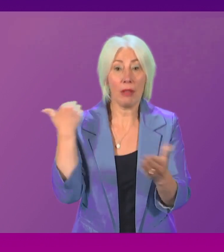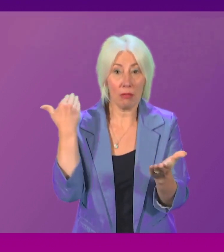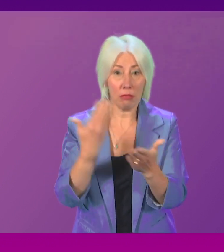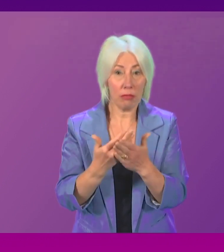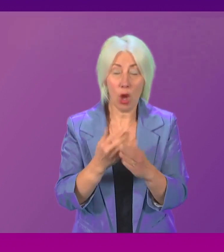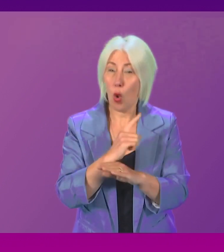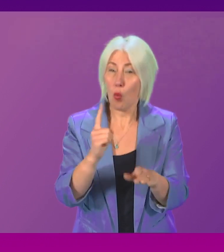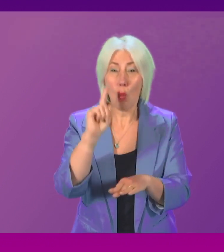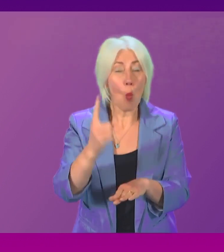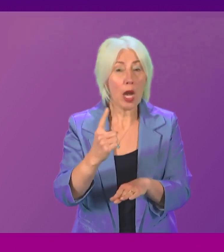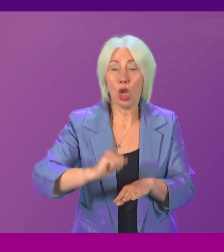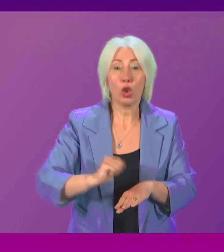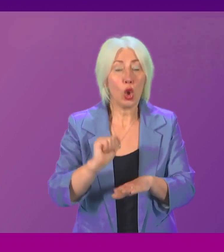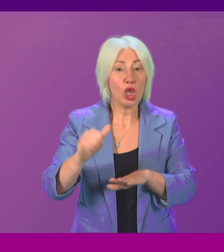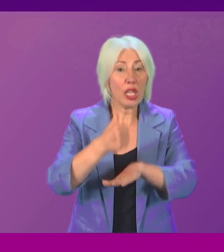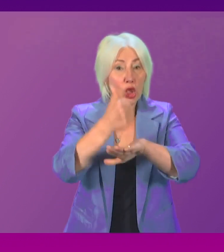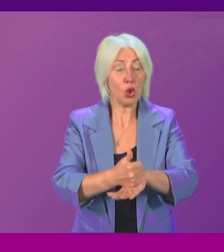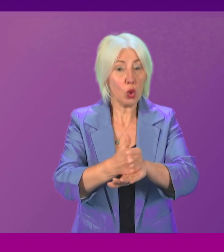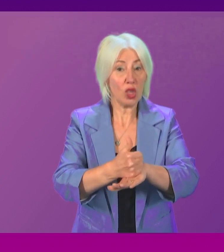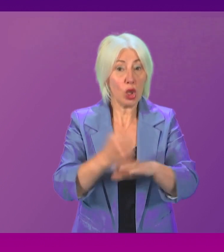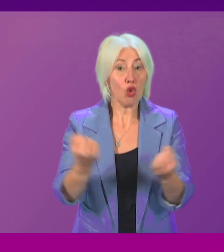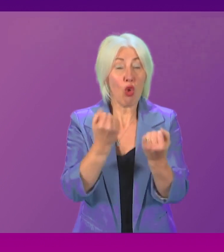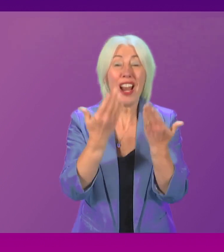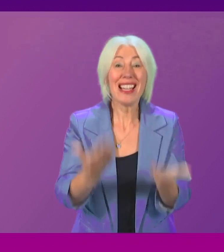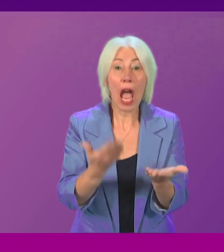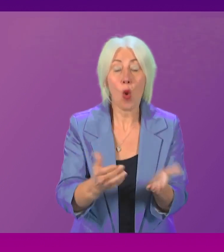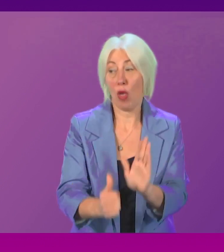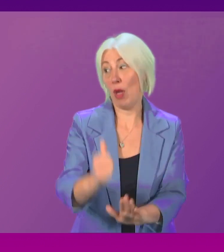institution that is stronger now than it was when her party took office.